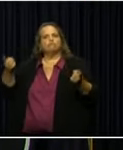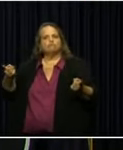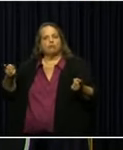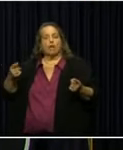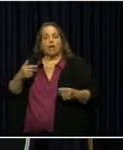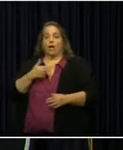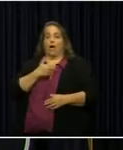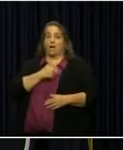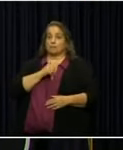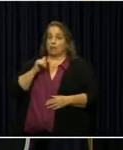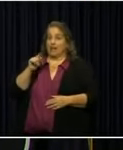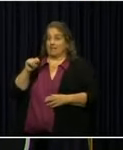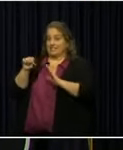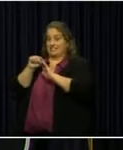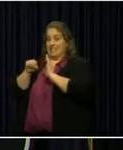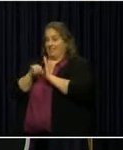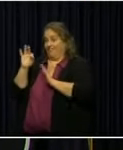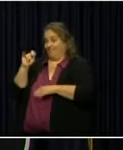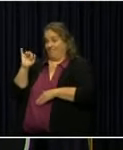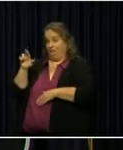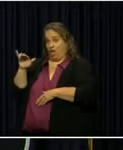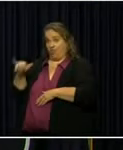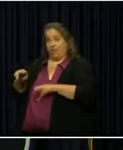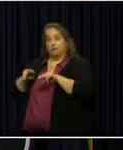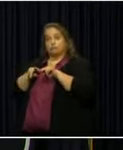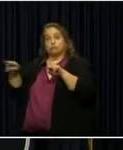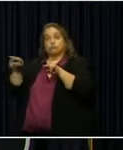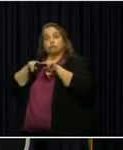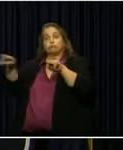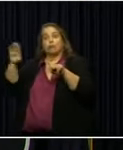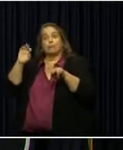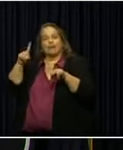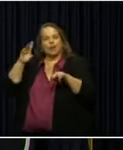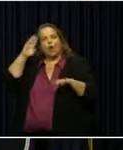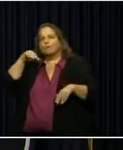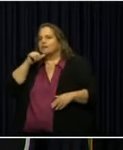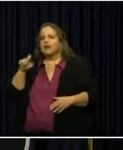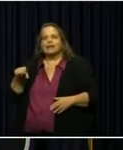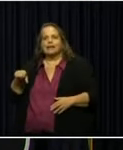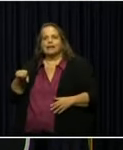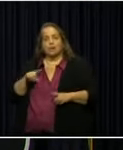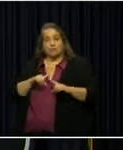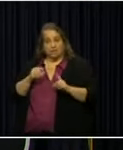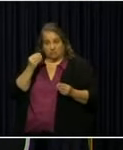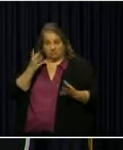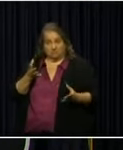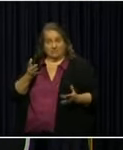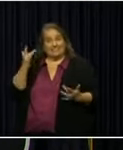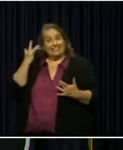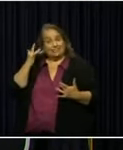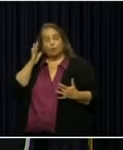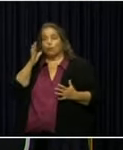THE GOOD ENOUGH, WHAT MAKES GOOD TV OR GOOD PRINT. ACTUALLY LOOK DOWN INTO THE